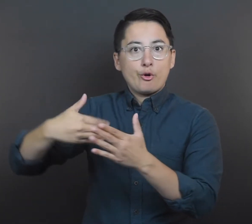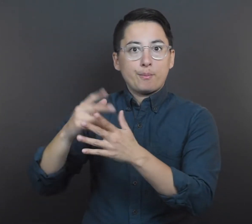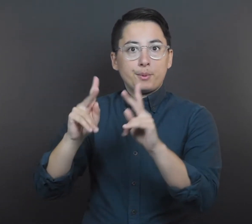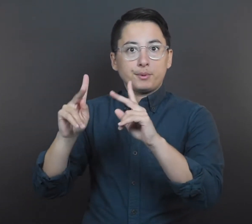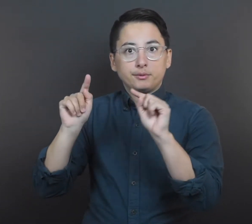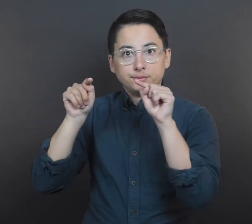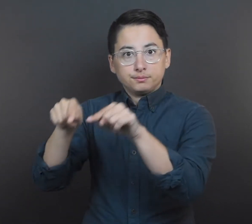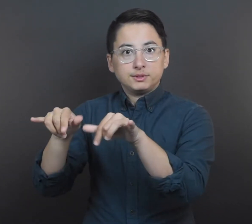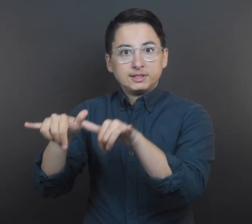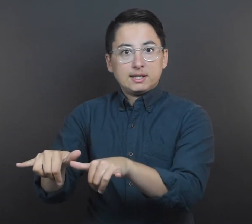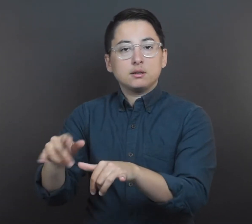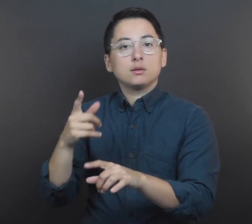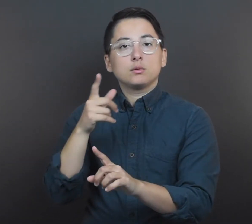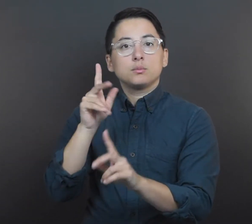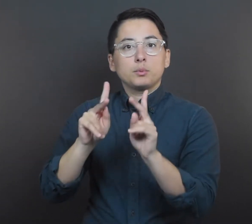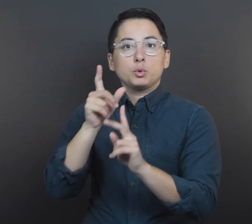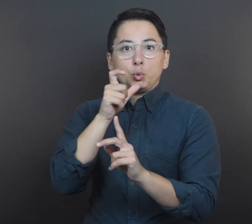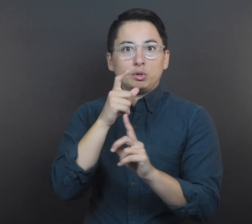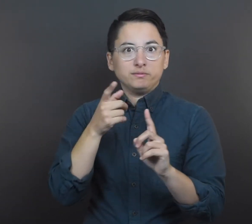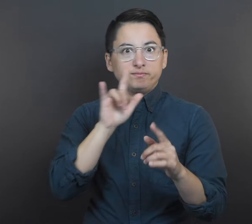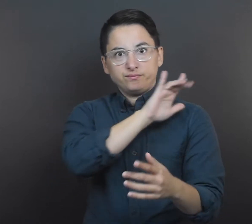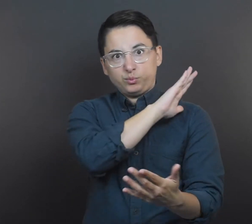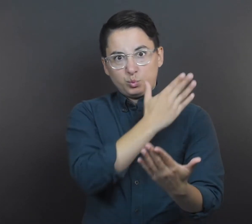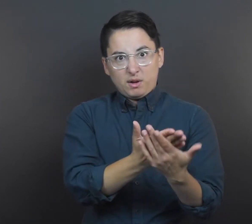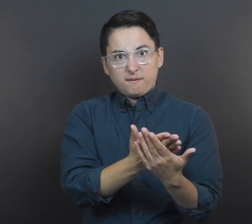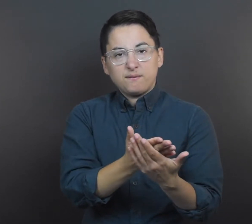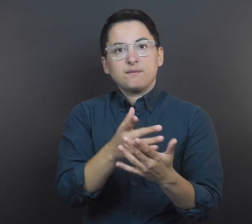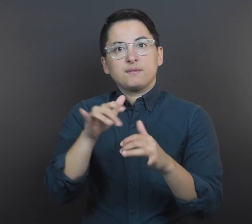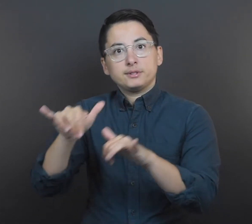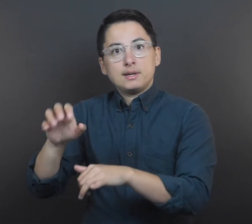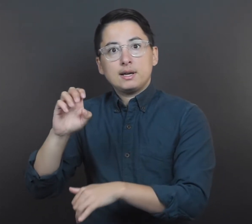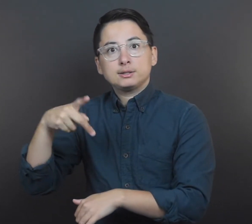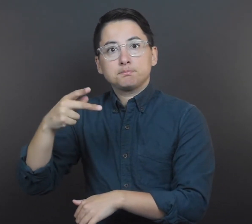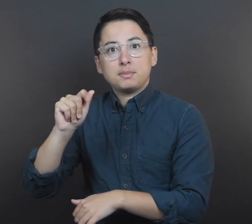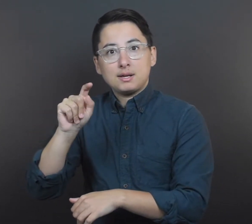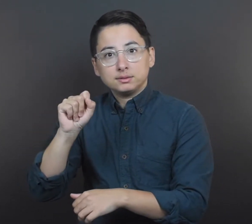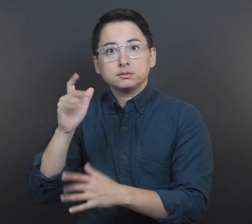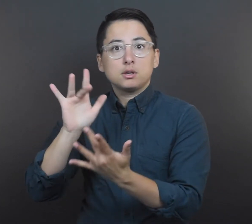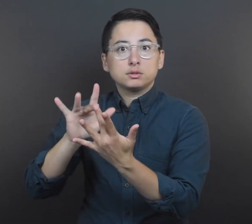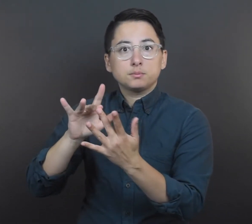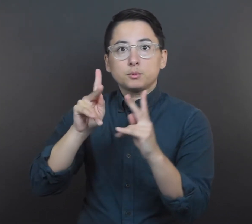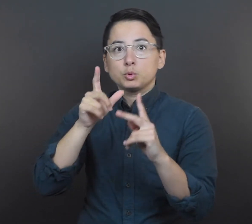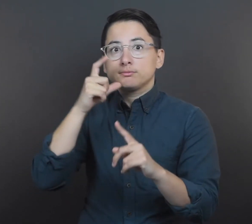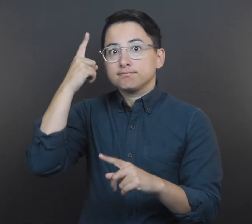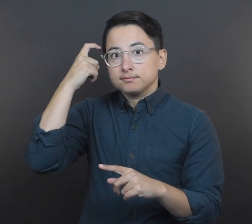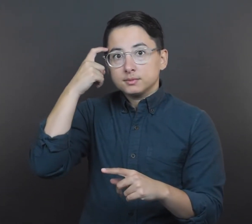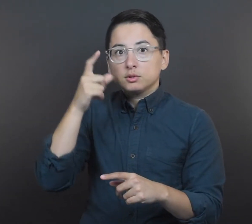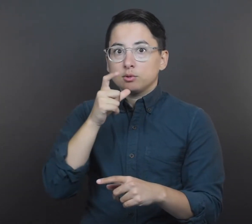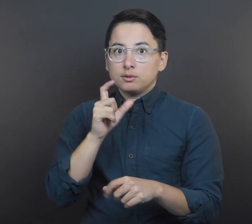Working at the DHS-Sponsored Hotel Mabel worked at a DHS-sponsored hotel housing